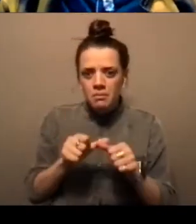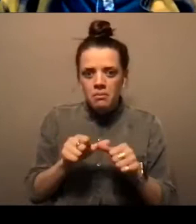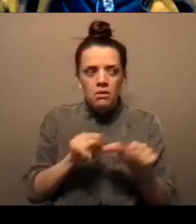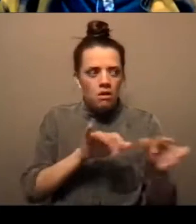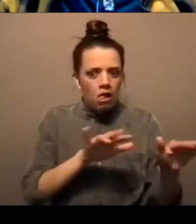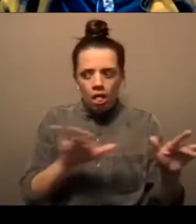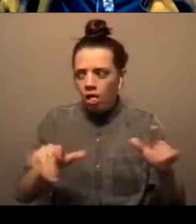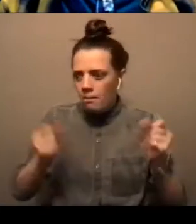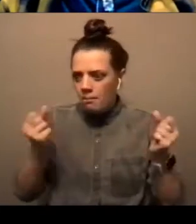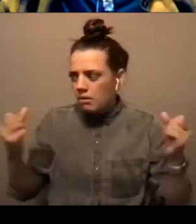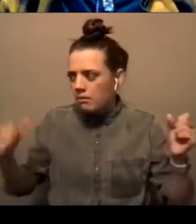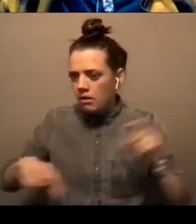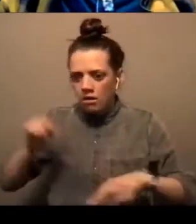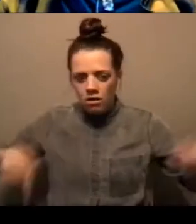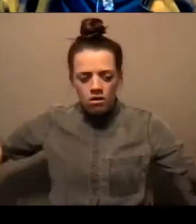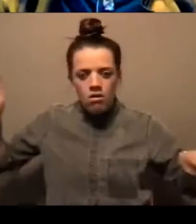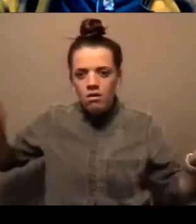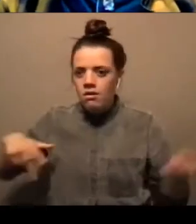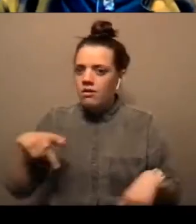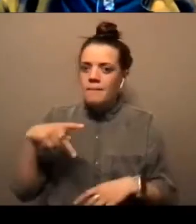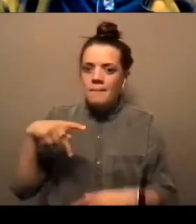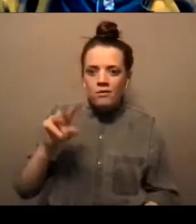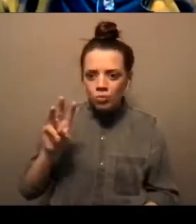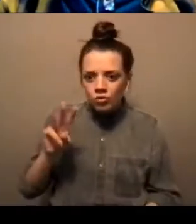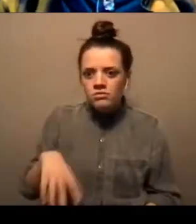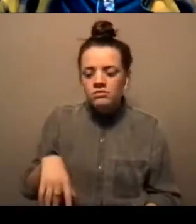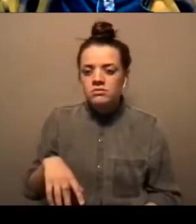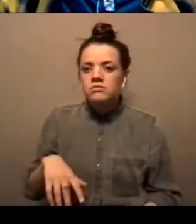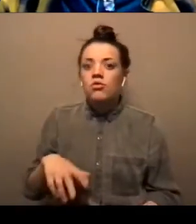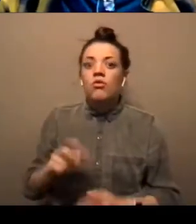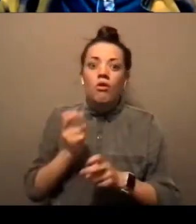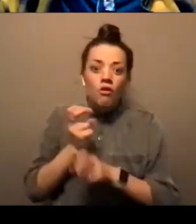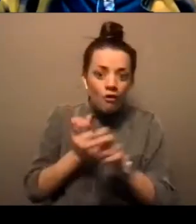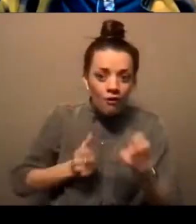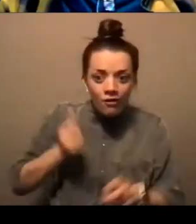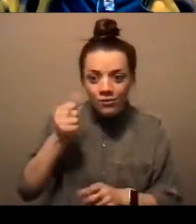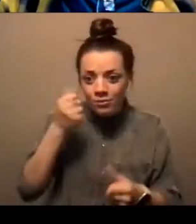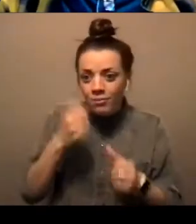It's even harder to remember than if they are something